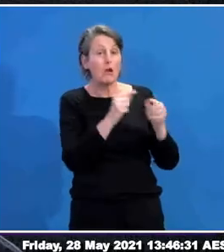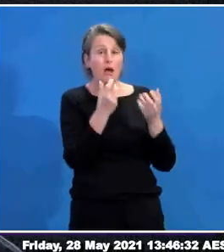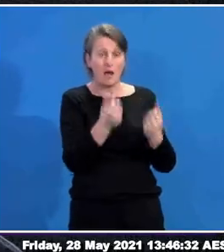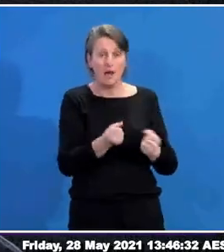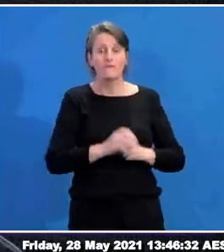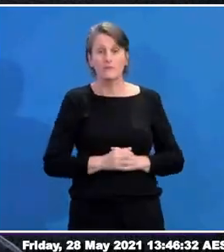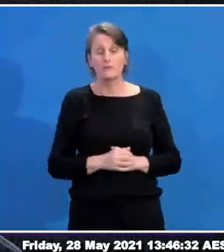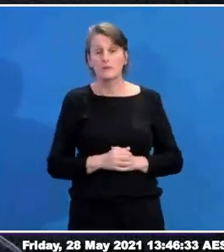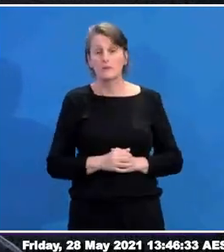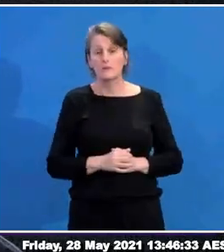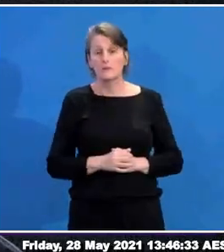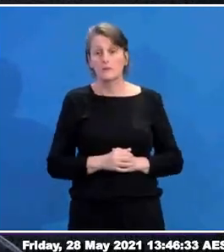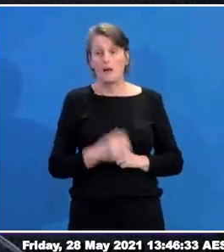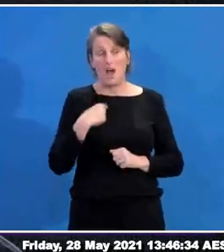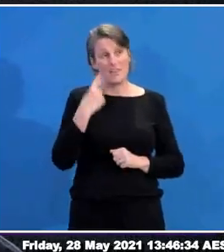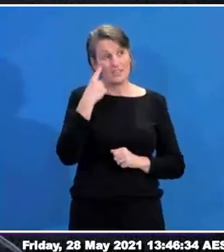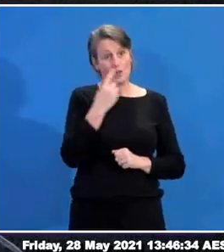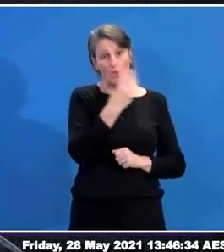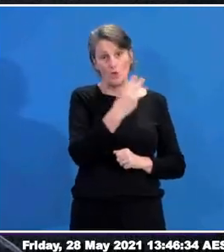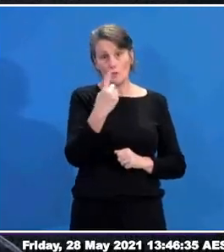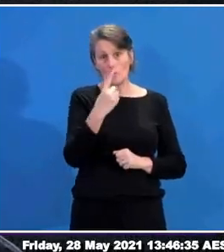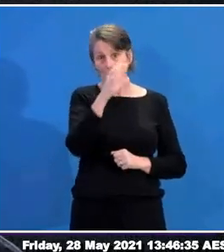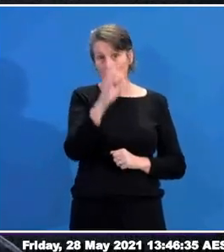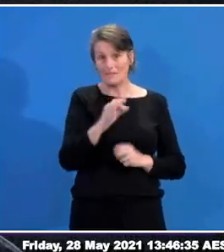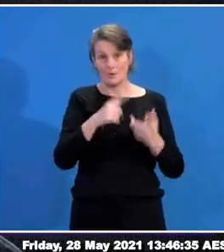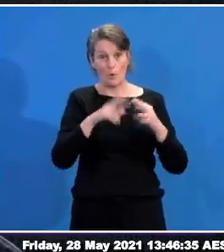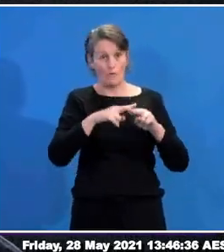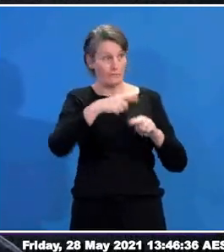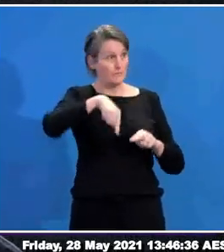Quite often, in fact about 31 per cent of participants self-manage part or